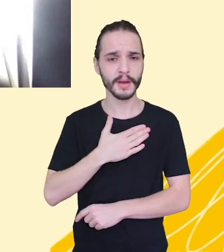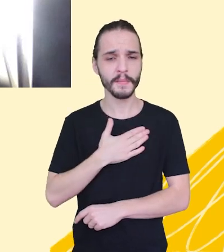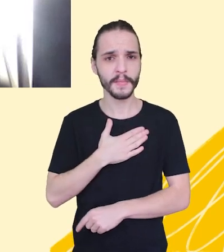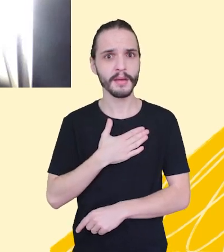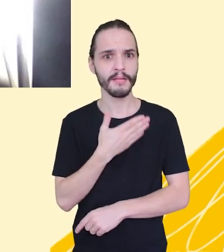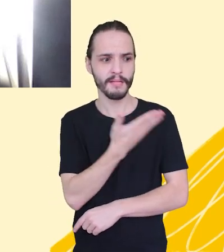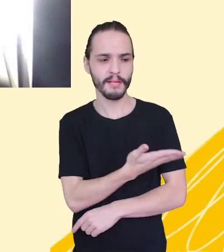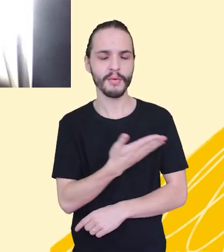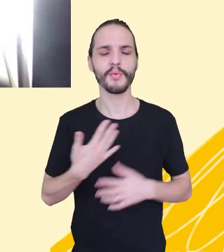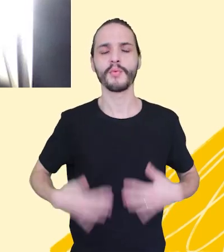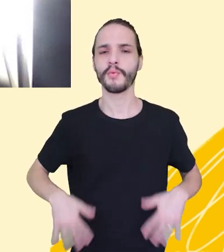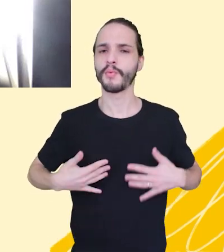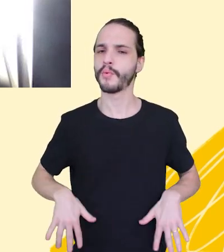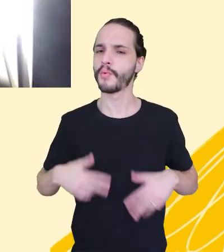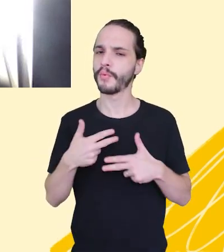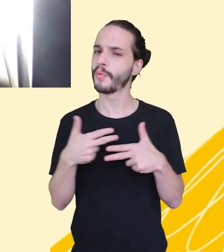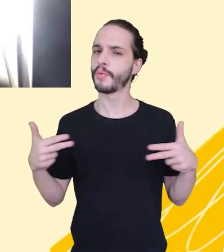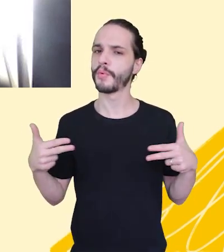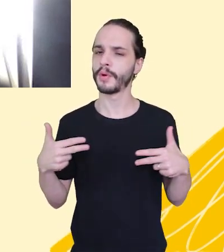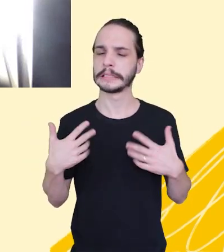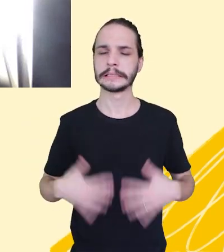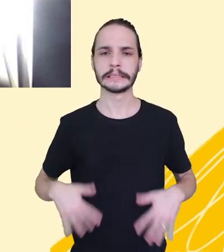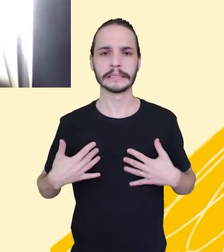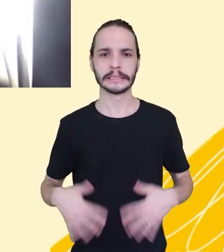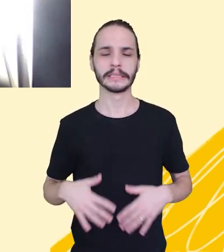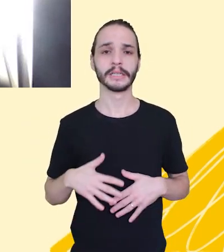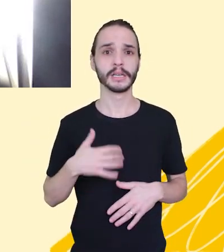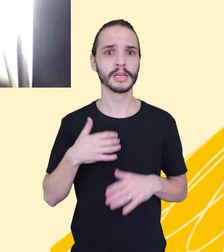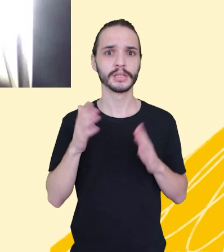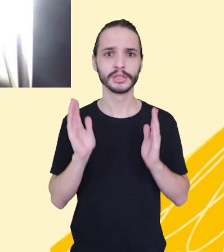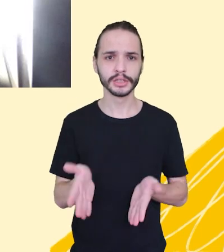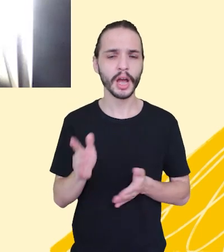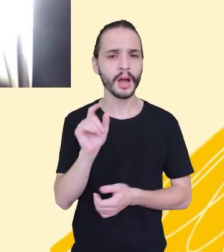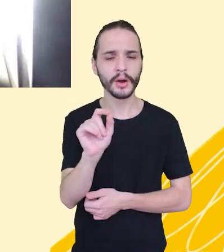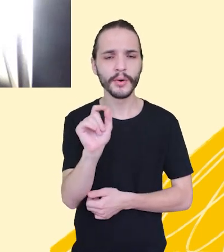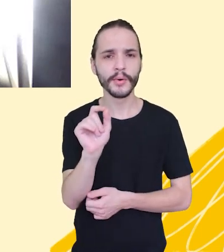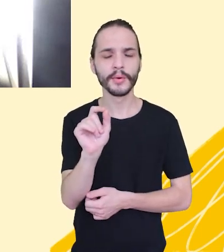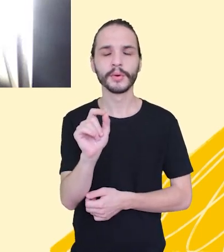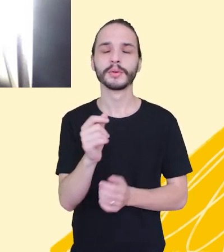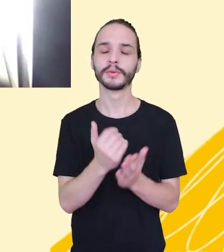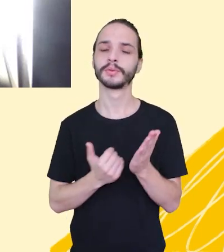that it was already quite something, and exhausting.